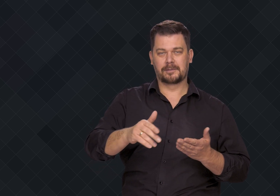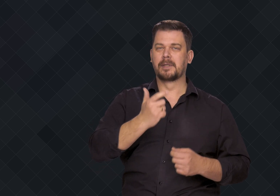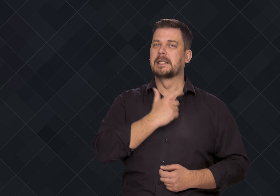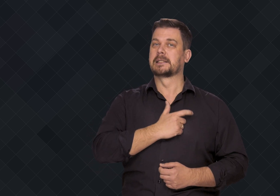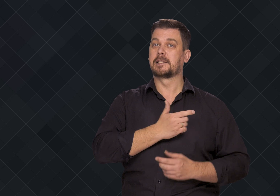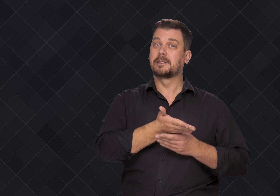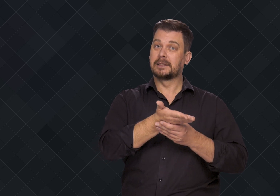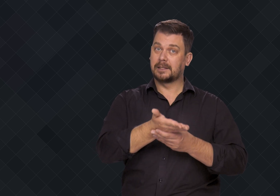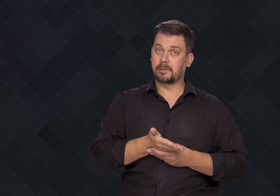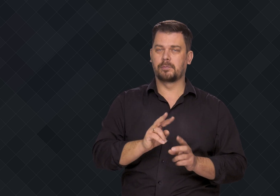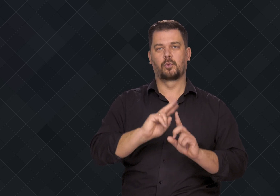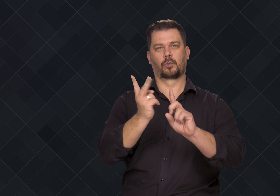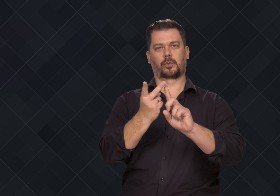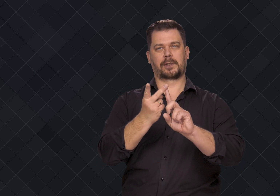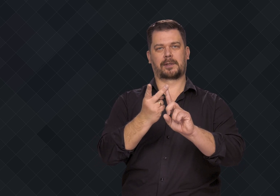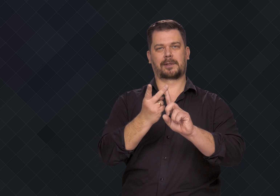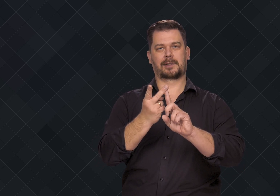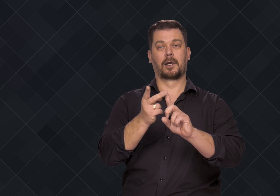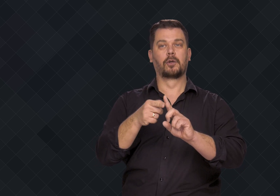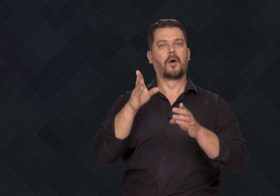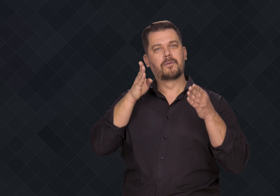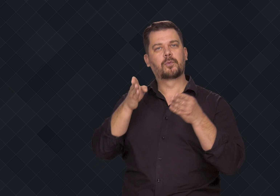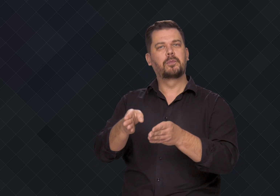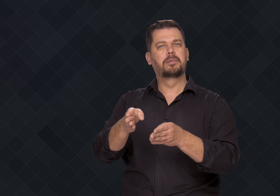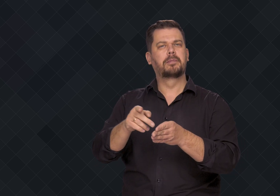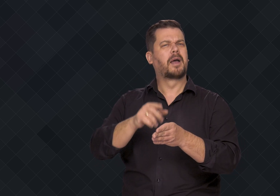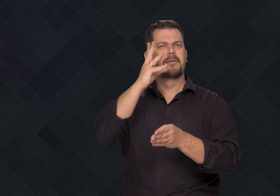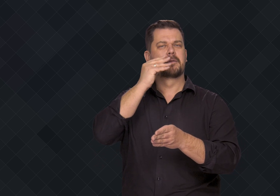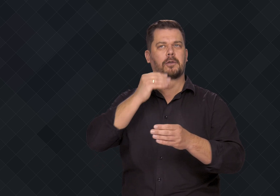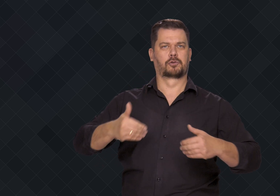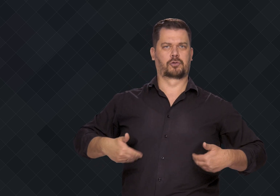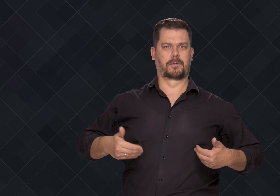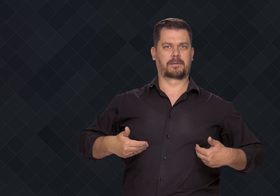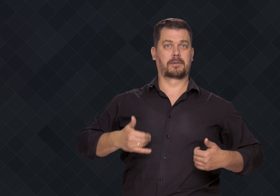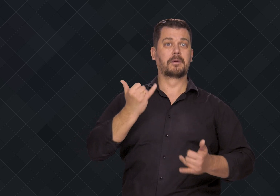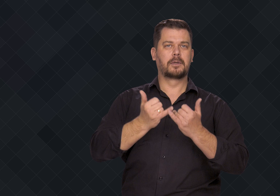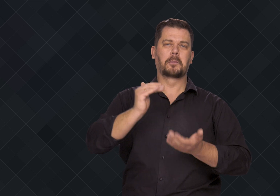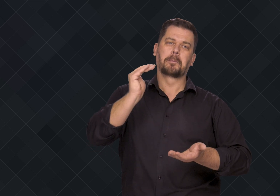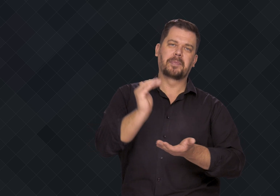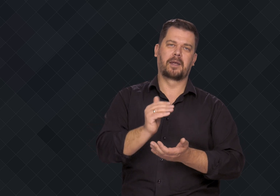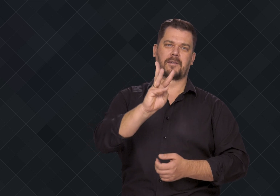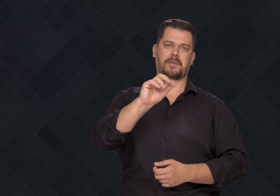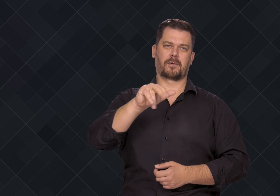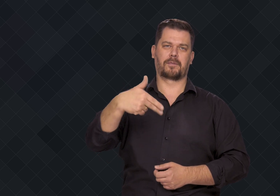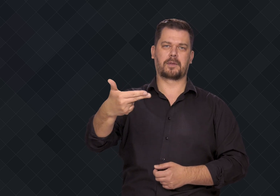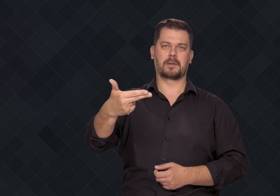I warmly invite you to the second part, where we'll focus on how to recover by following a low-carb diet,